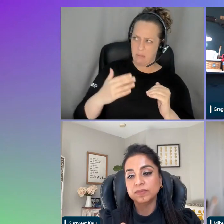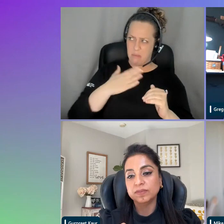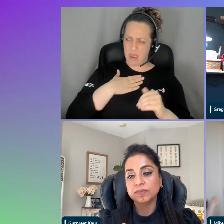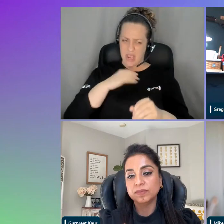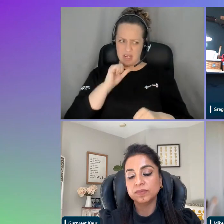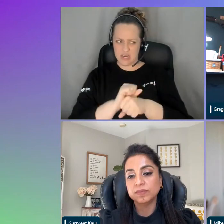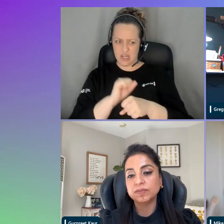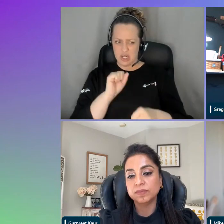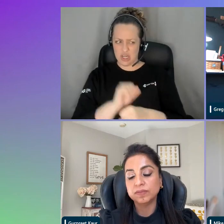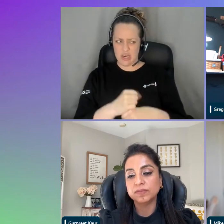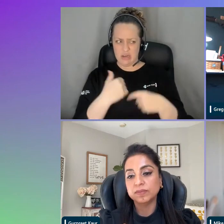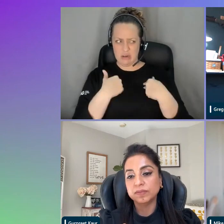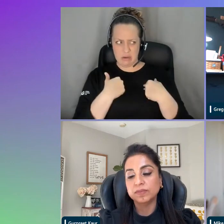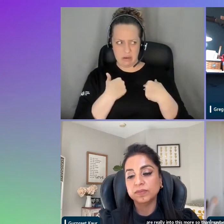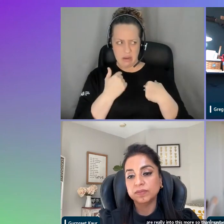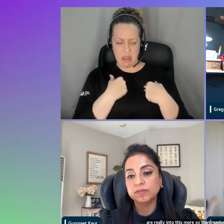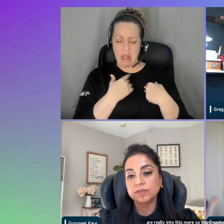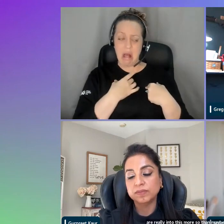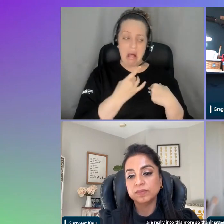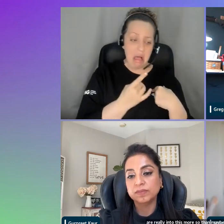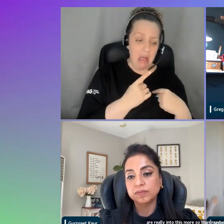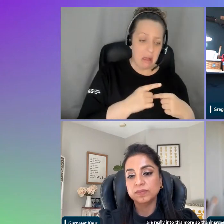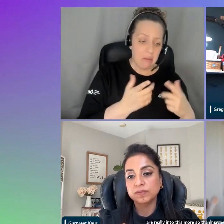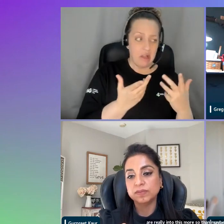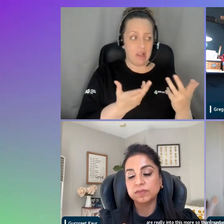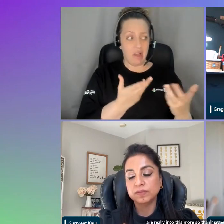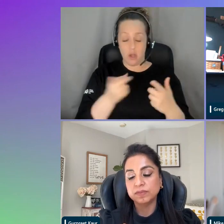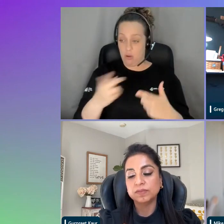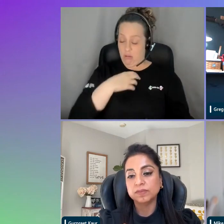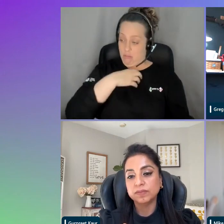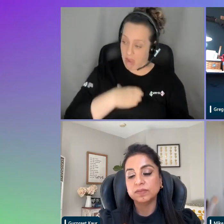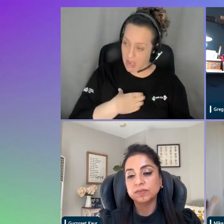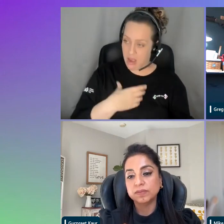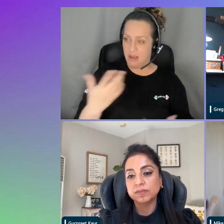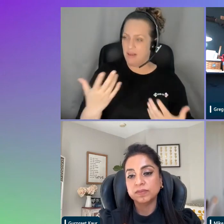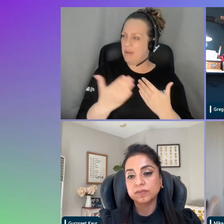see that all over the place, like it's just gushing and I think we get comments from people like, wow, you guys are